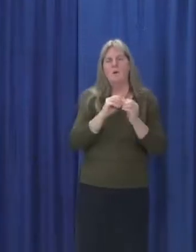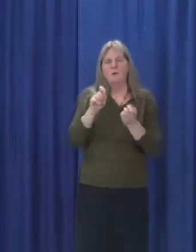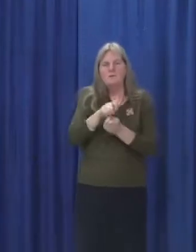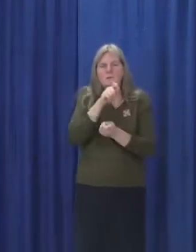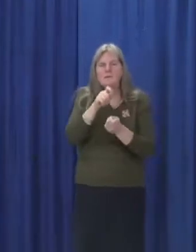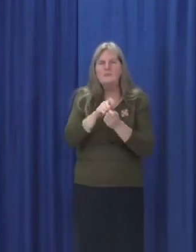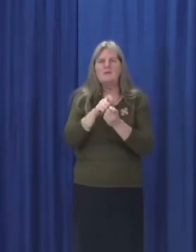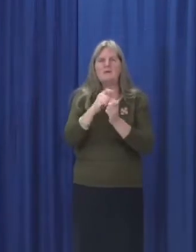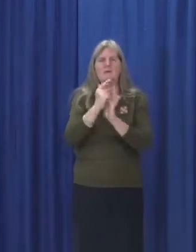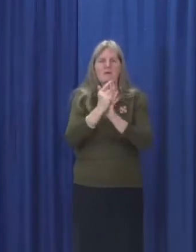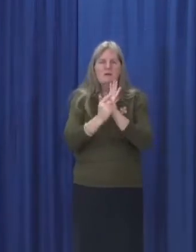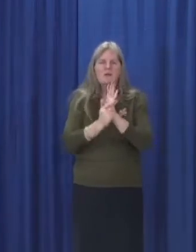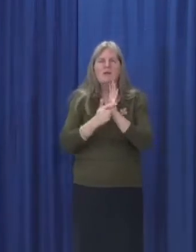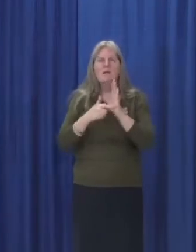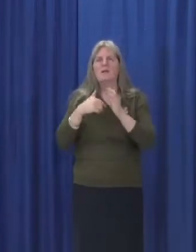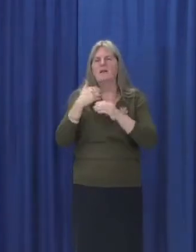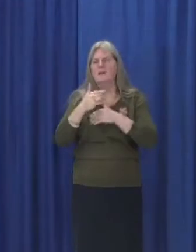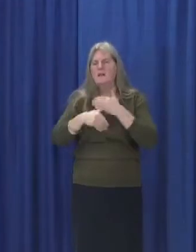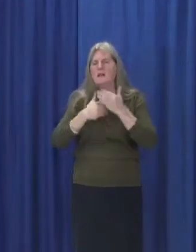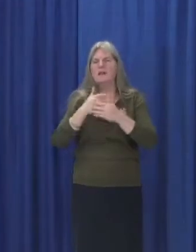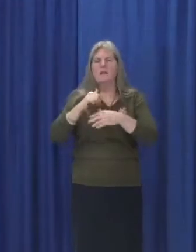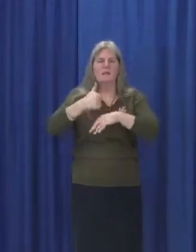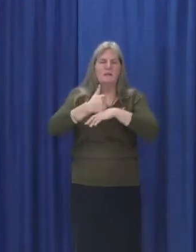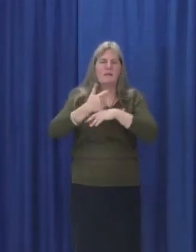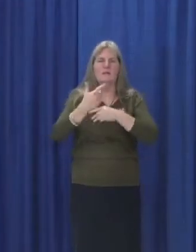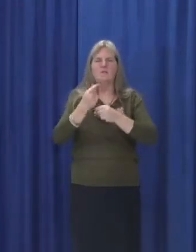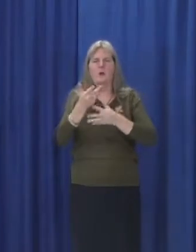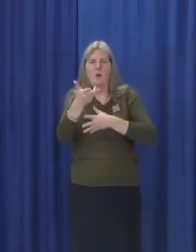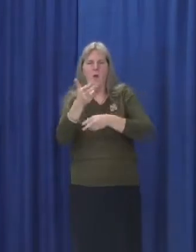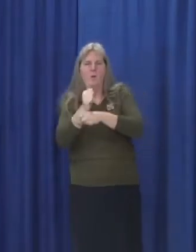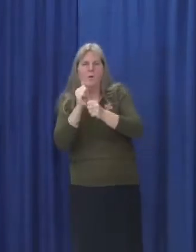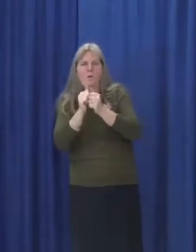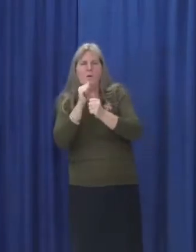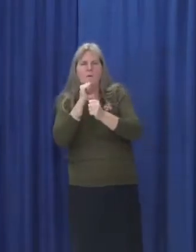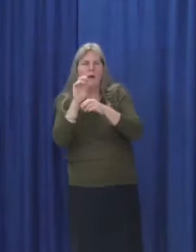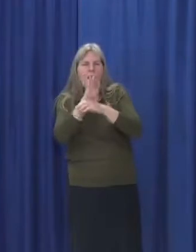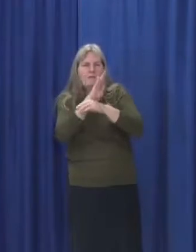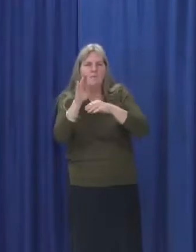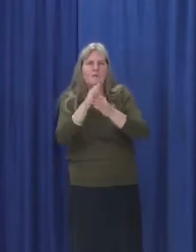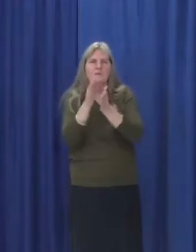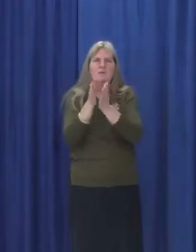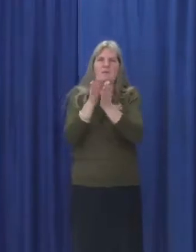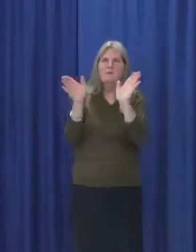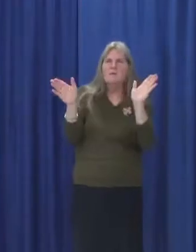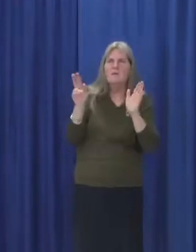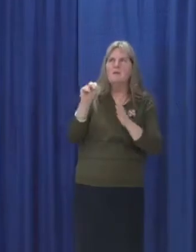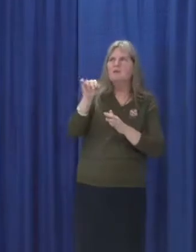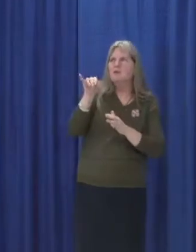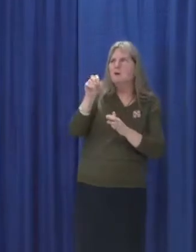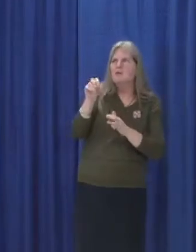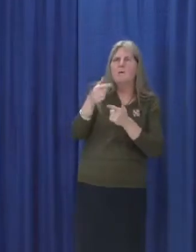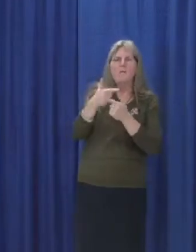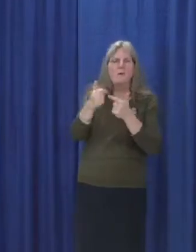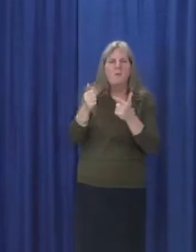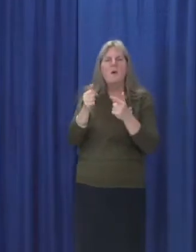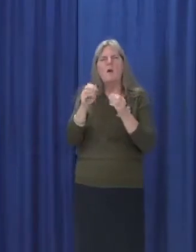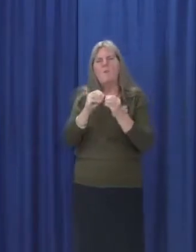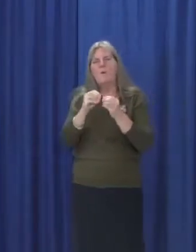and legislation and specifics about how we are going to work with private public-sector NGOs